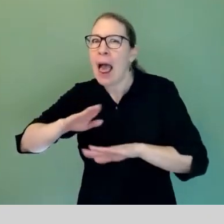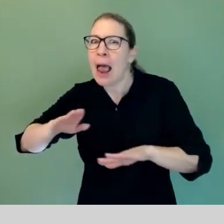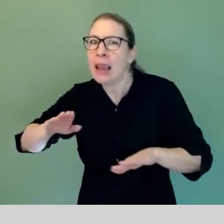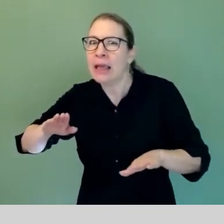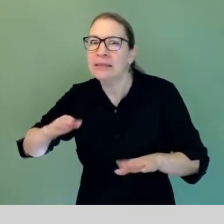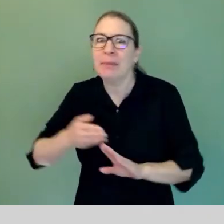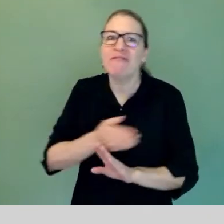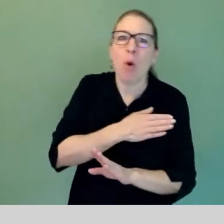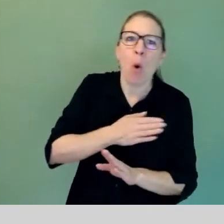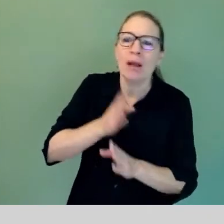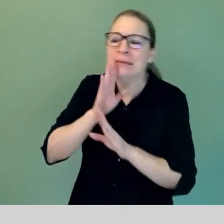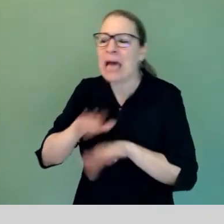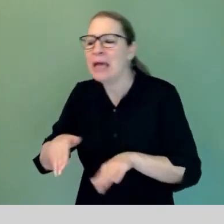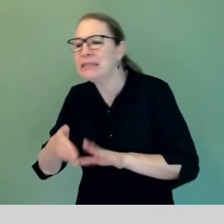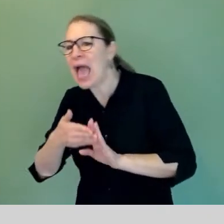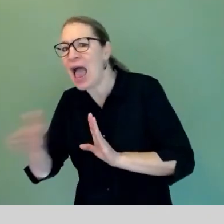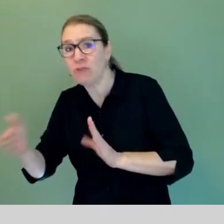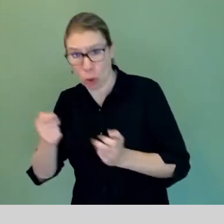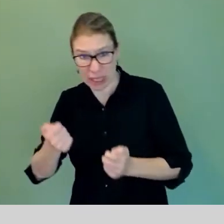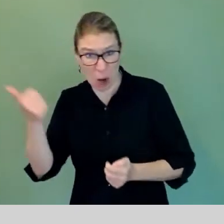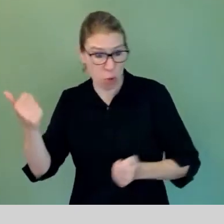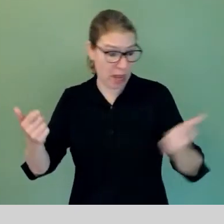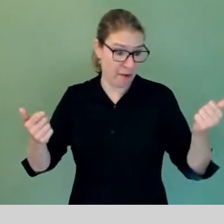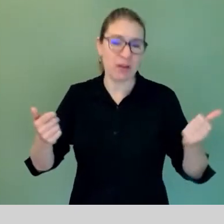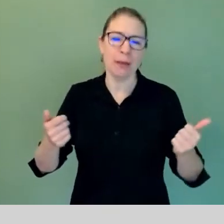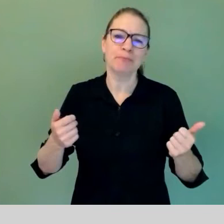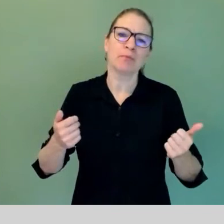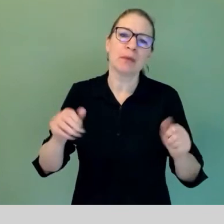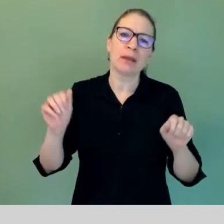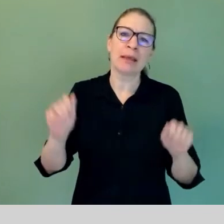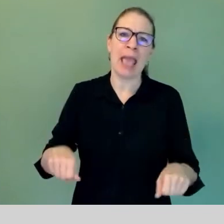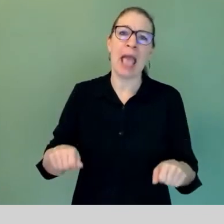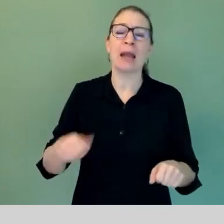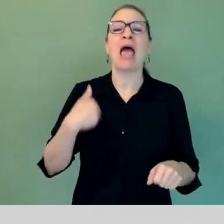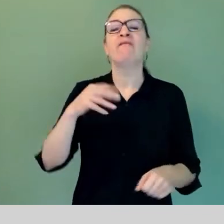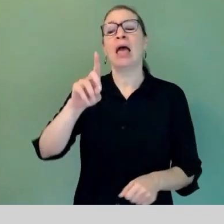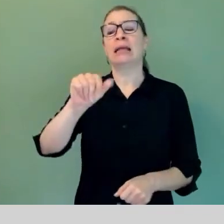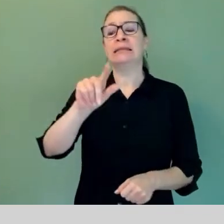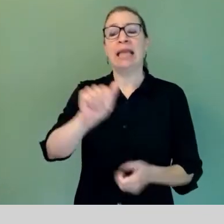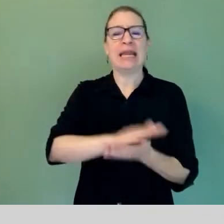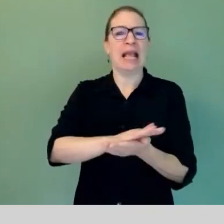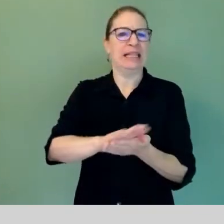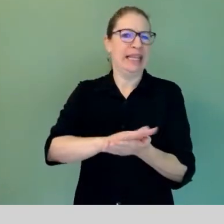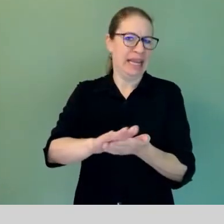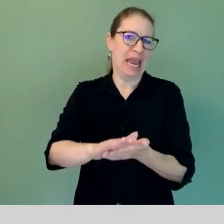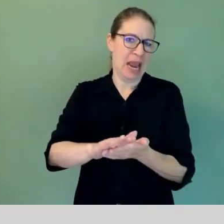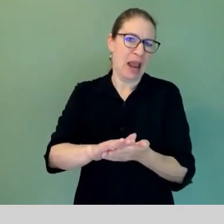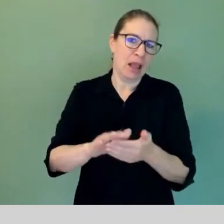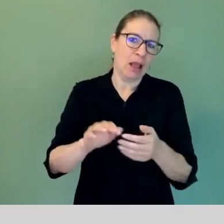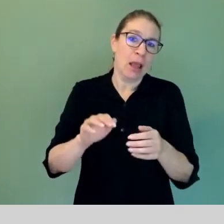before and after or in the middle, and you want to just get rid of that, you're mainly interested in the speech. So there are some data cleaning techniques